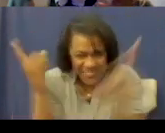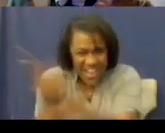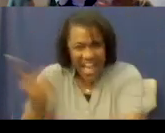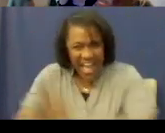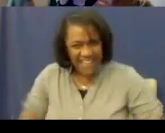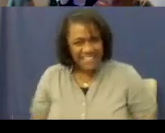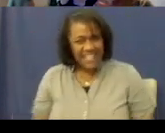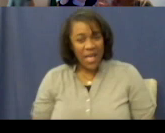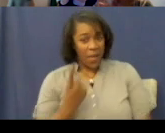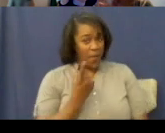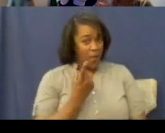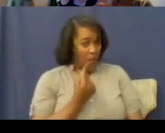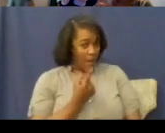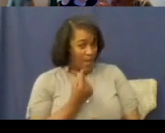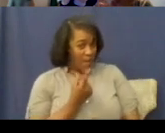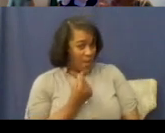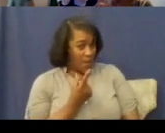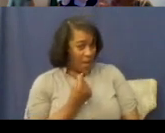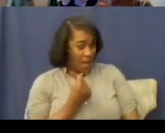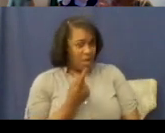The one that looks like a star.